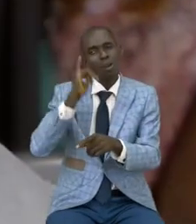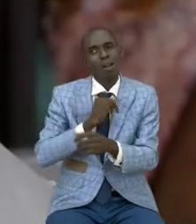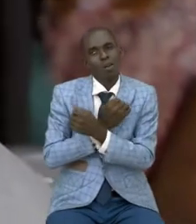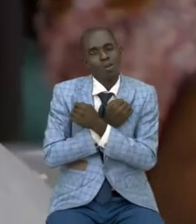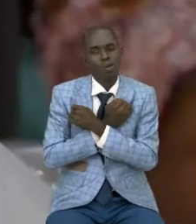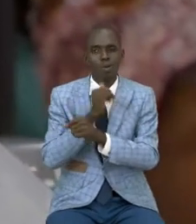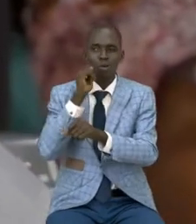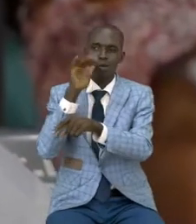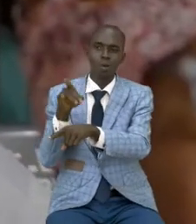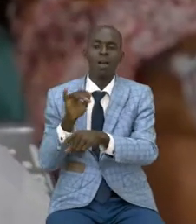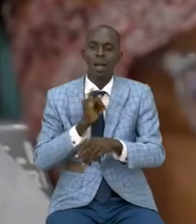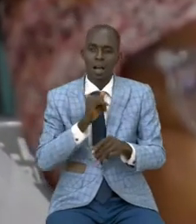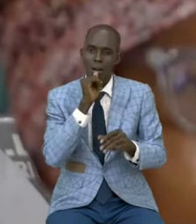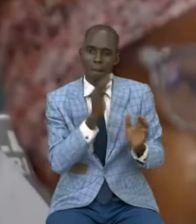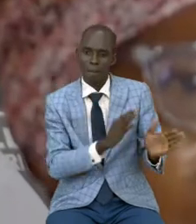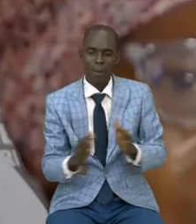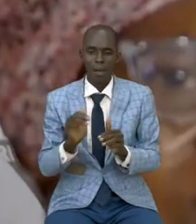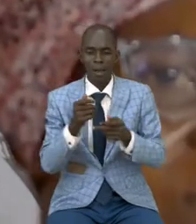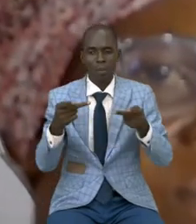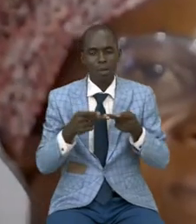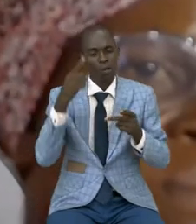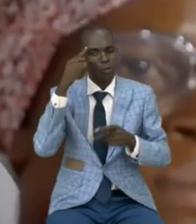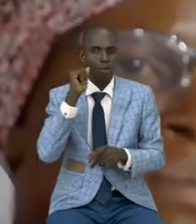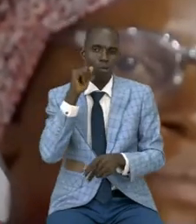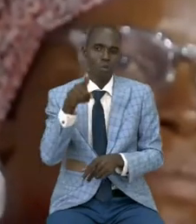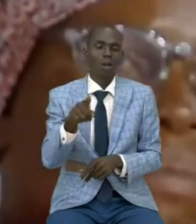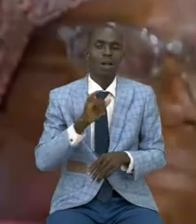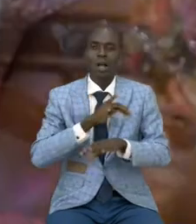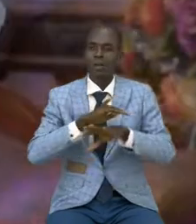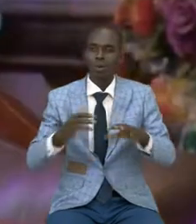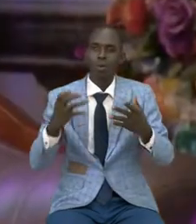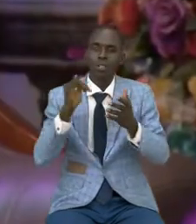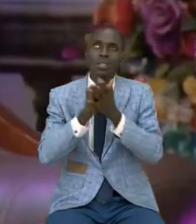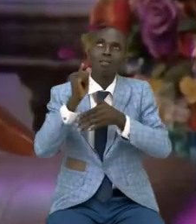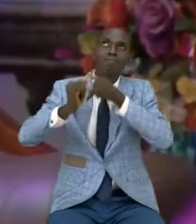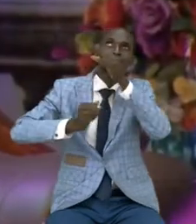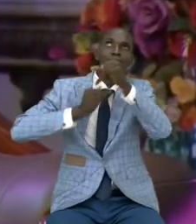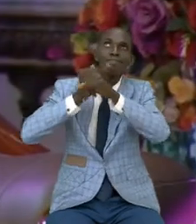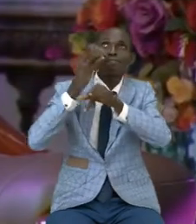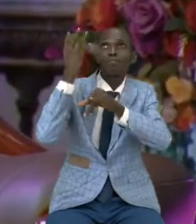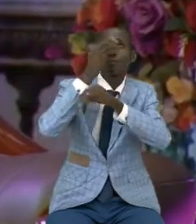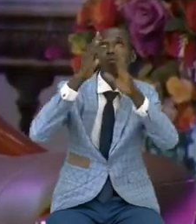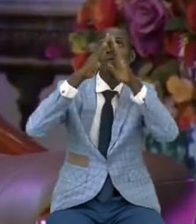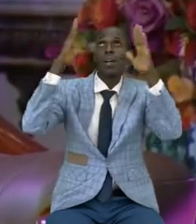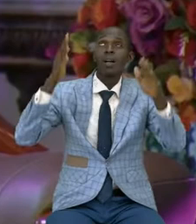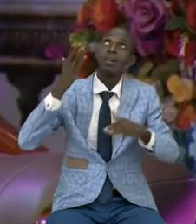a place for her and i don't want the mansion i'm preparing for her in heaven to be vacant